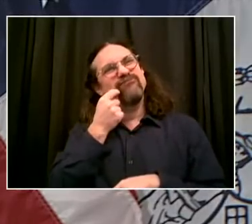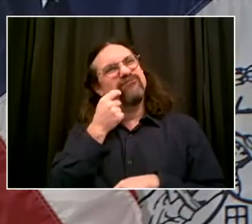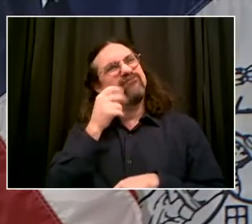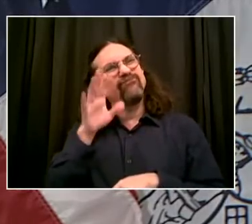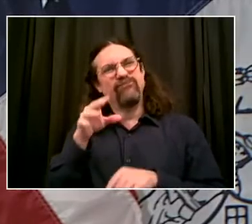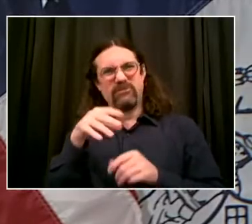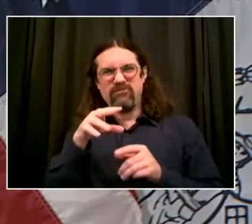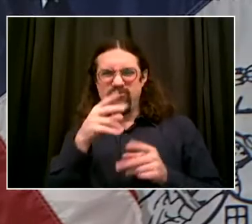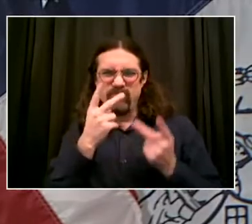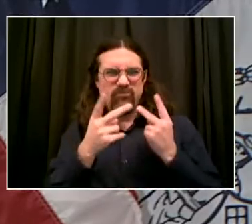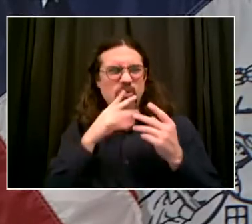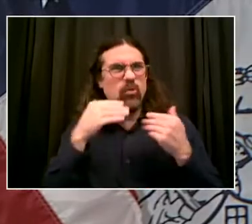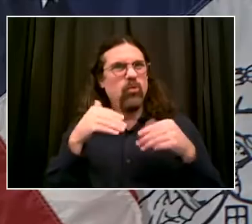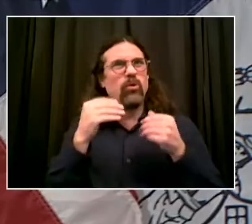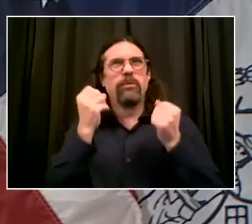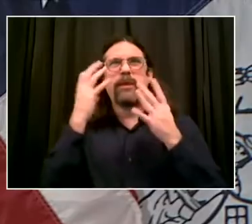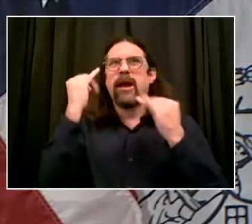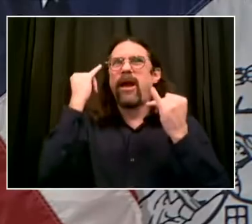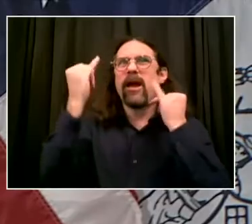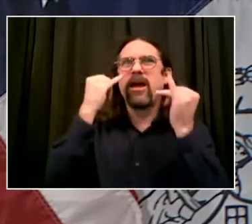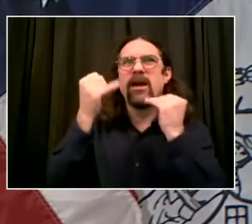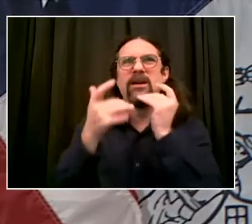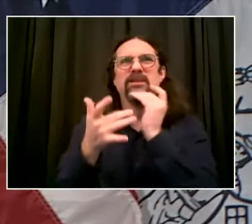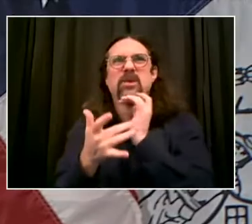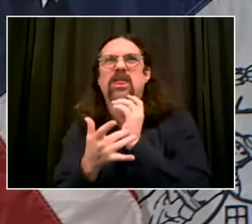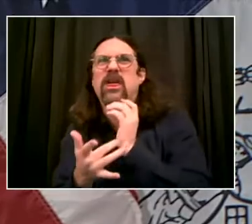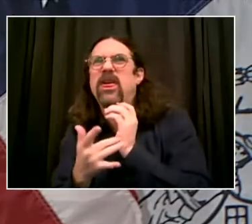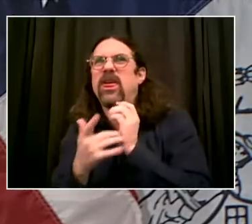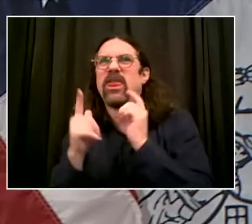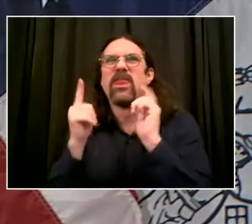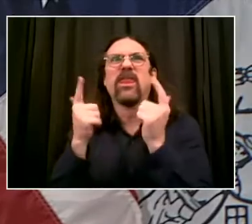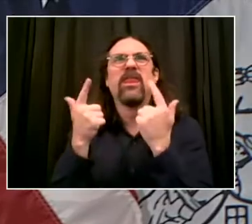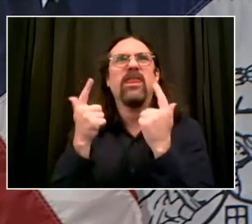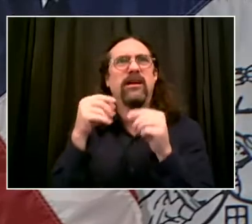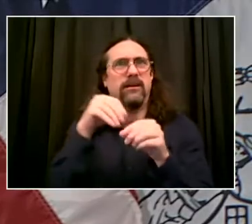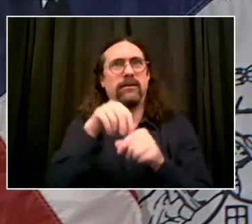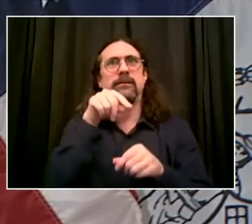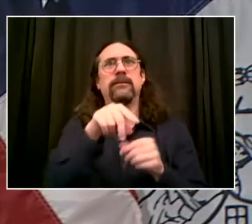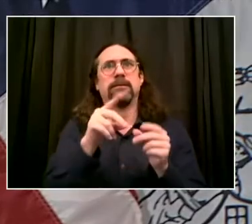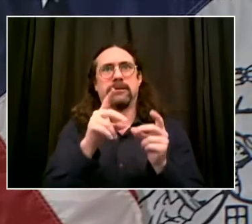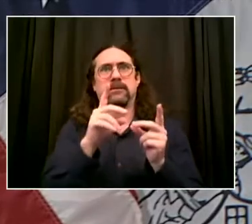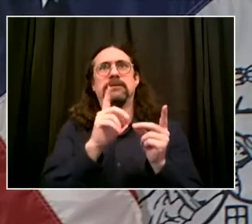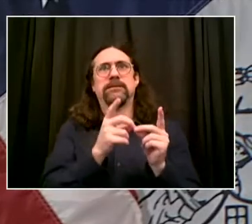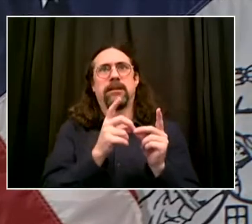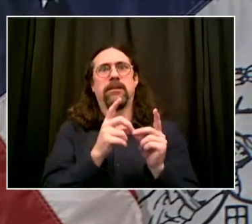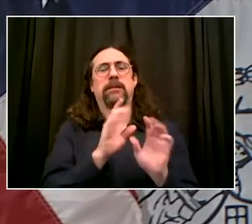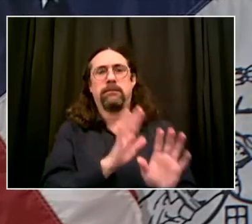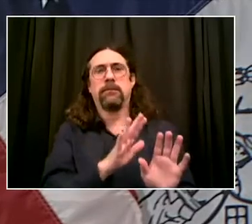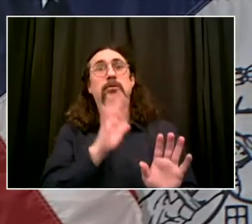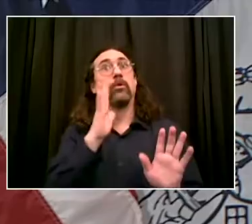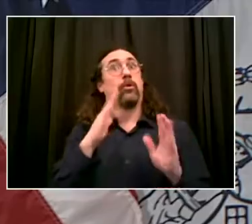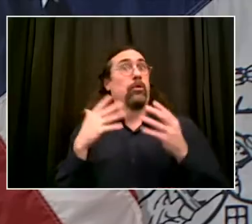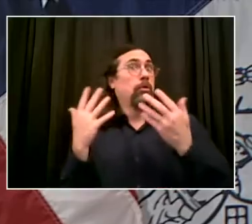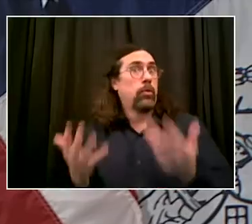FARTHER IN THOSE HOURS AND REALLY EXPAND ON THEIIR LEARNING OR FOCUS ON AREAS